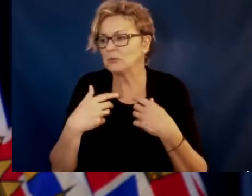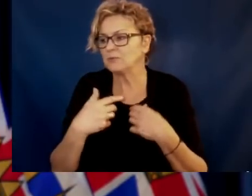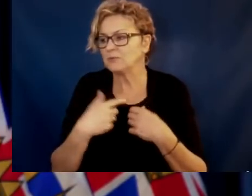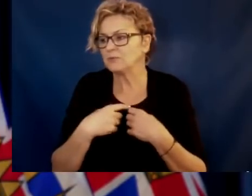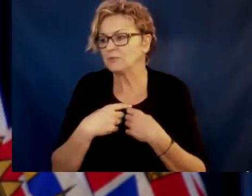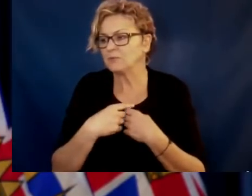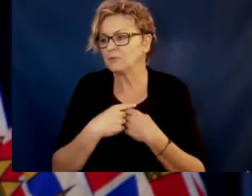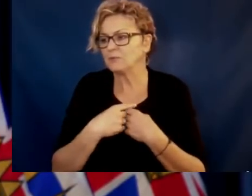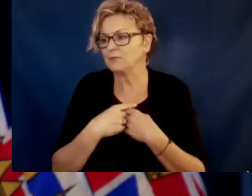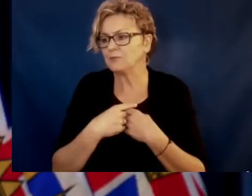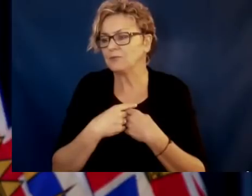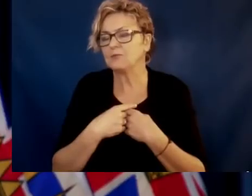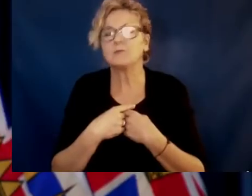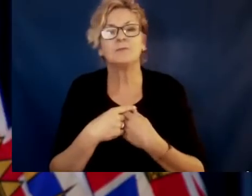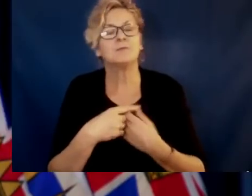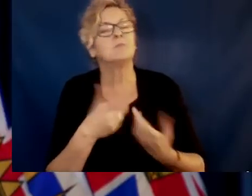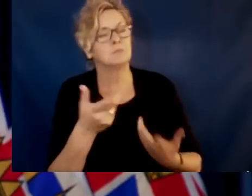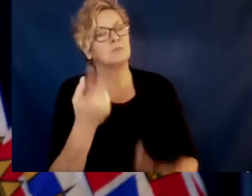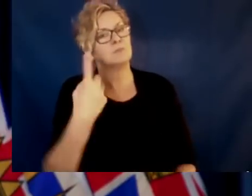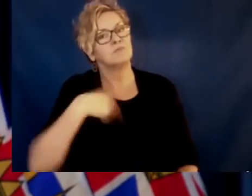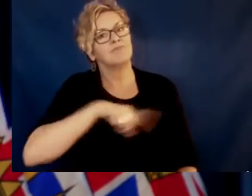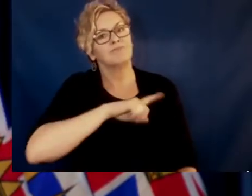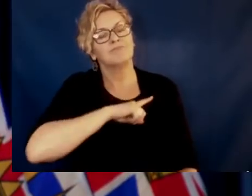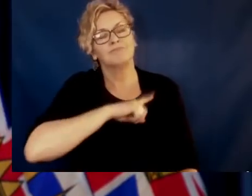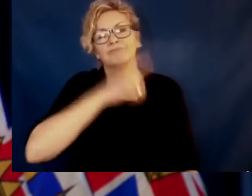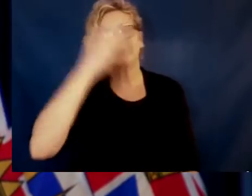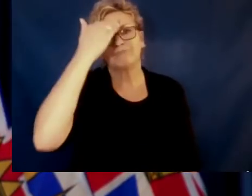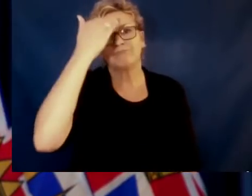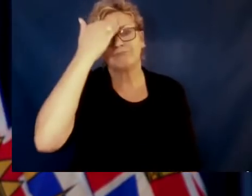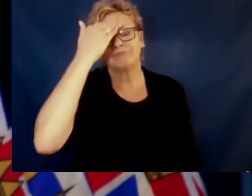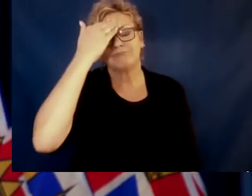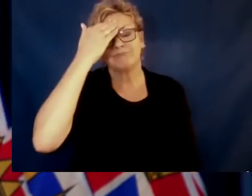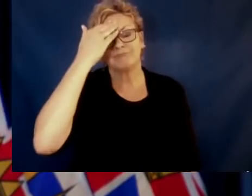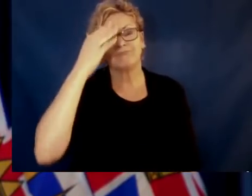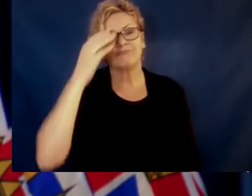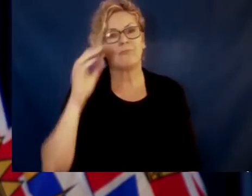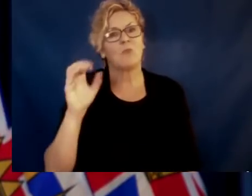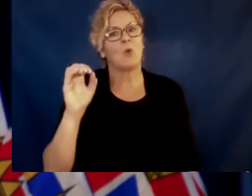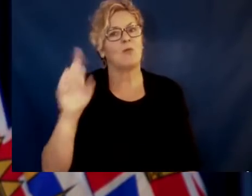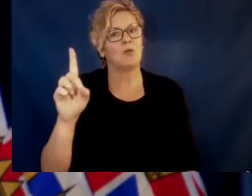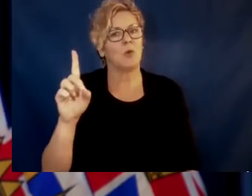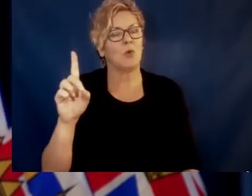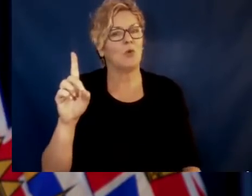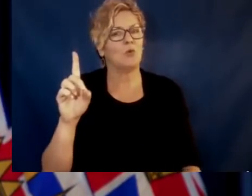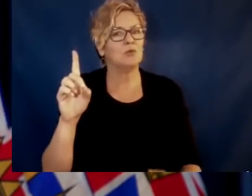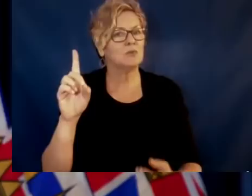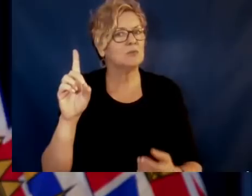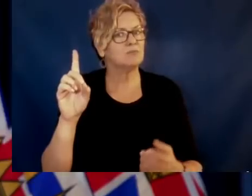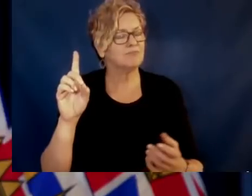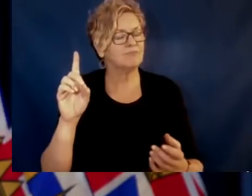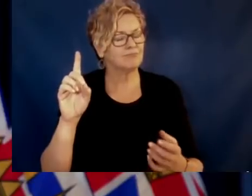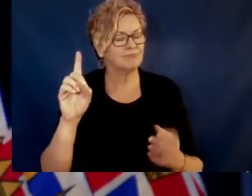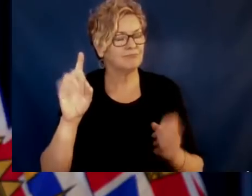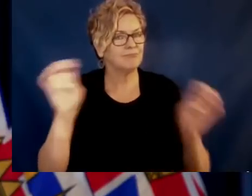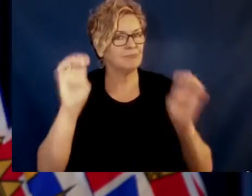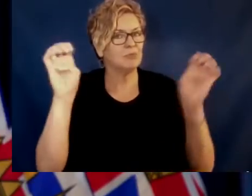many places in this province and certainly the data we reported on last month shows that there has been a